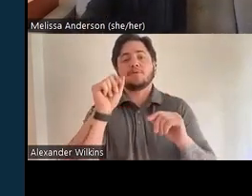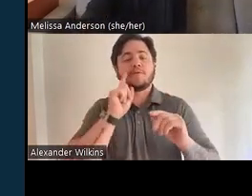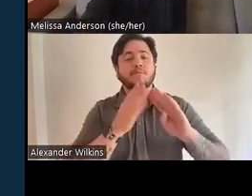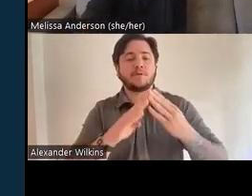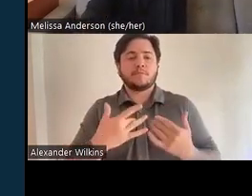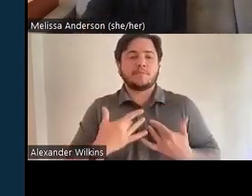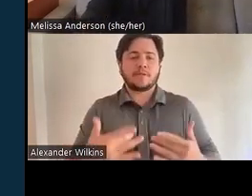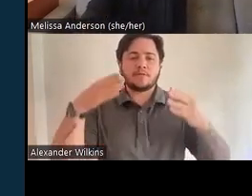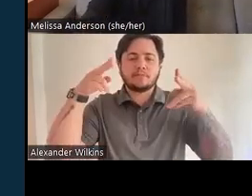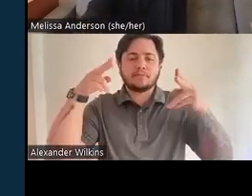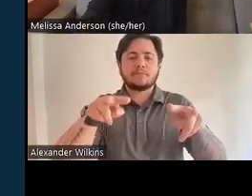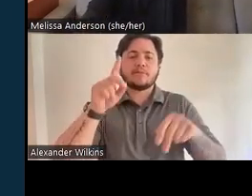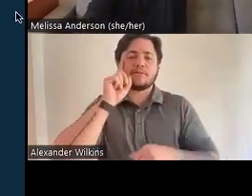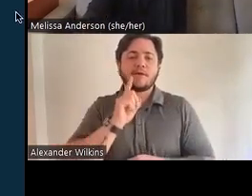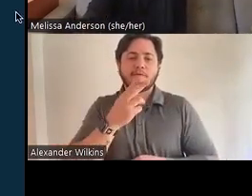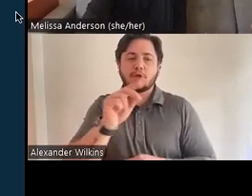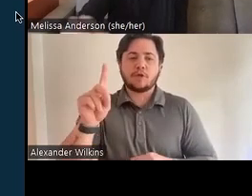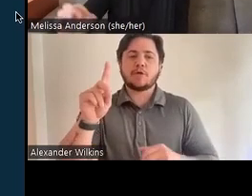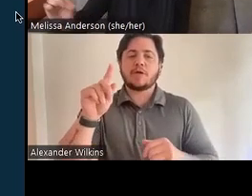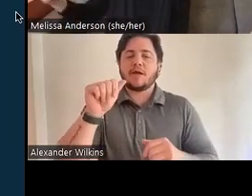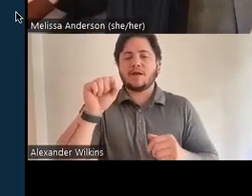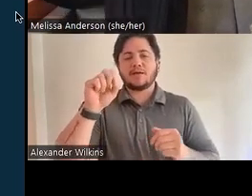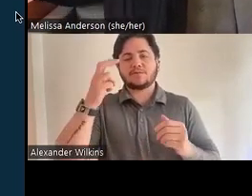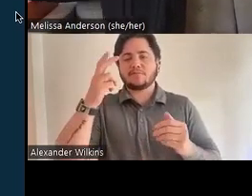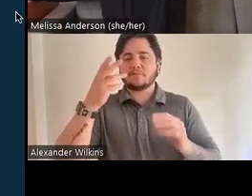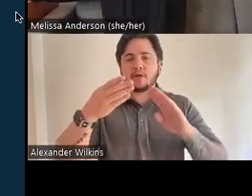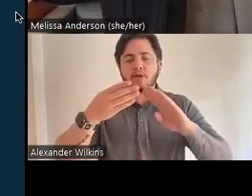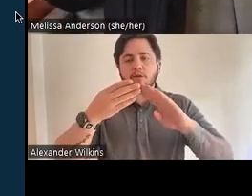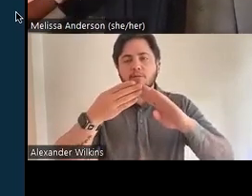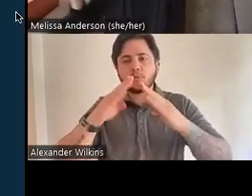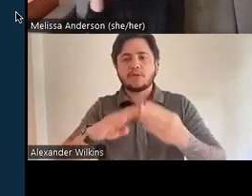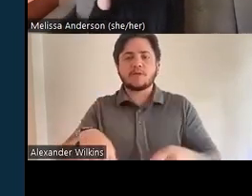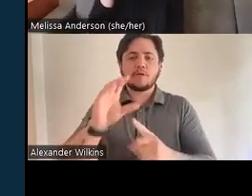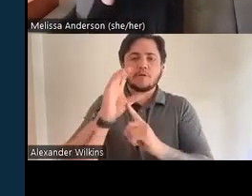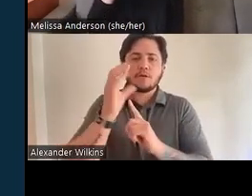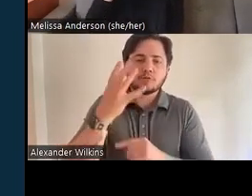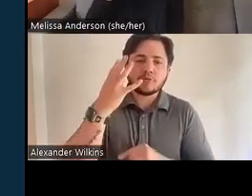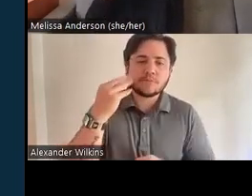primarily ASL. This community embraces their Deafhood,